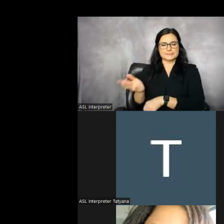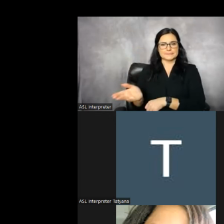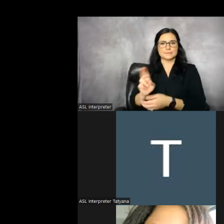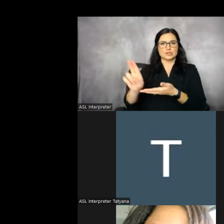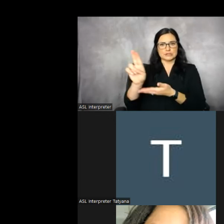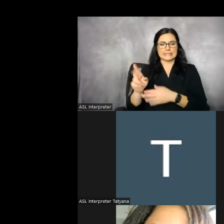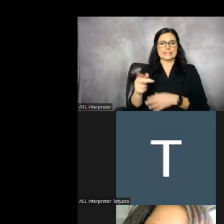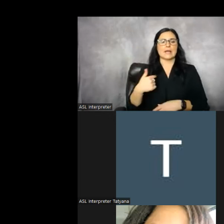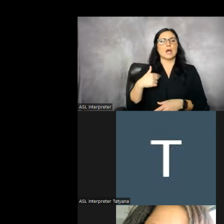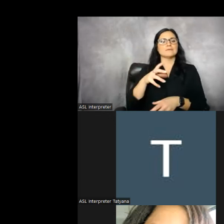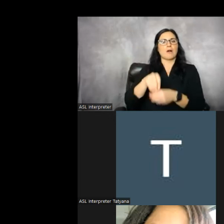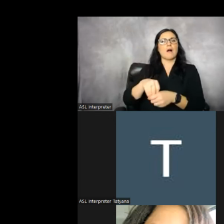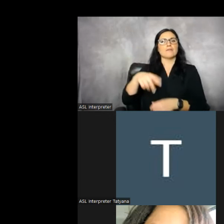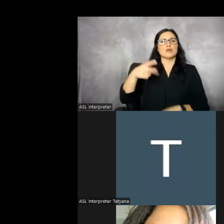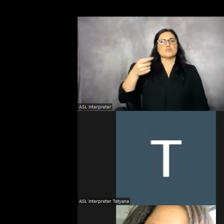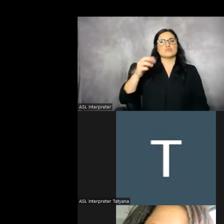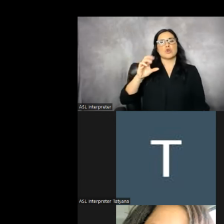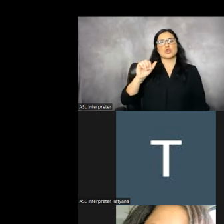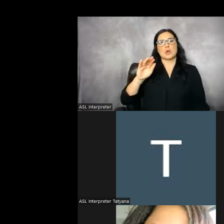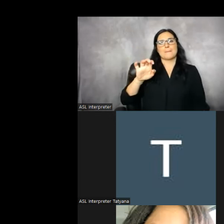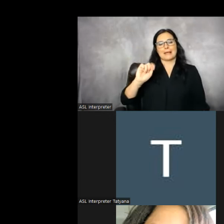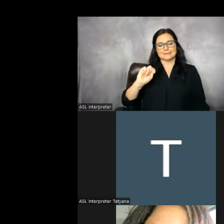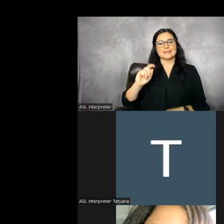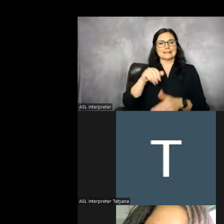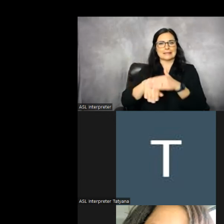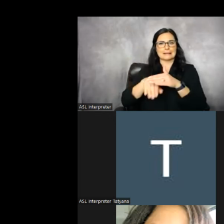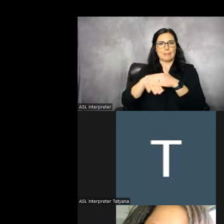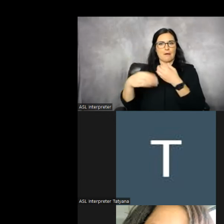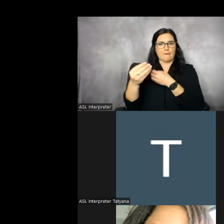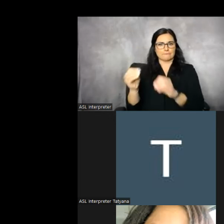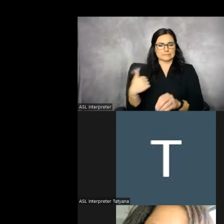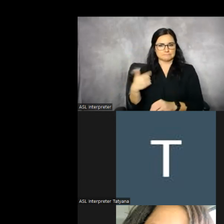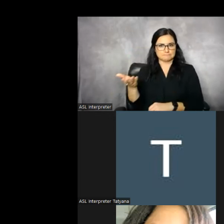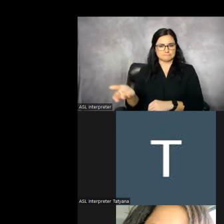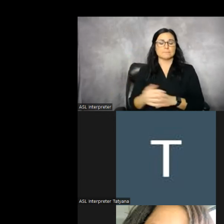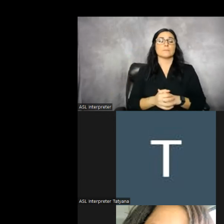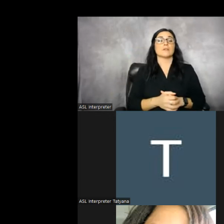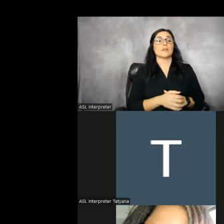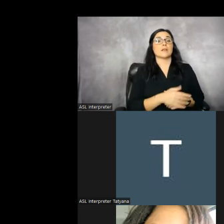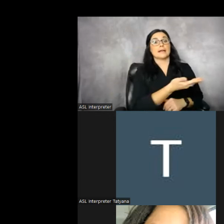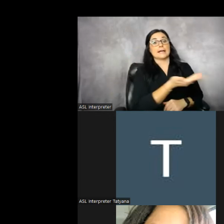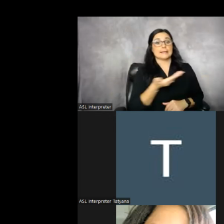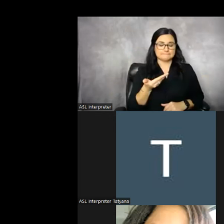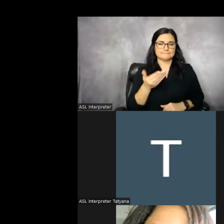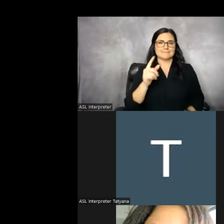in the procurement office, working on accessibility. And we received notice that we needed to implement a Title 9 training STAT.